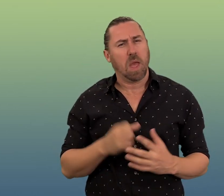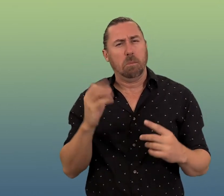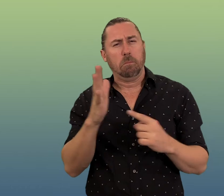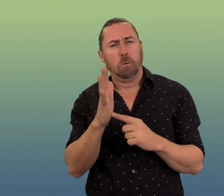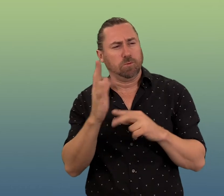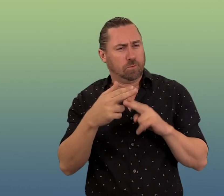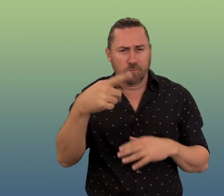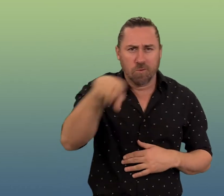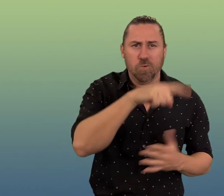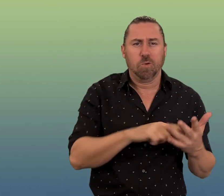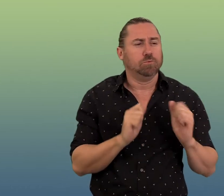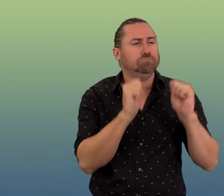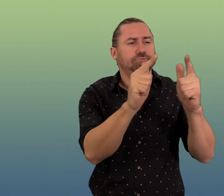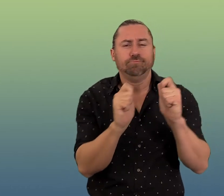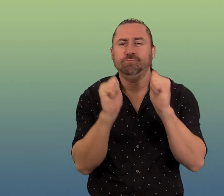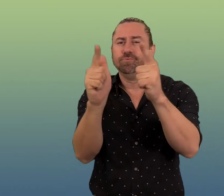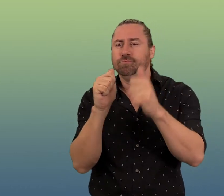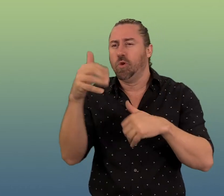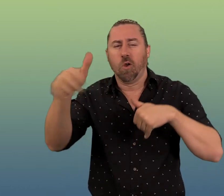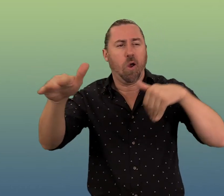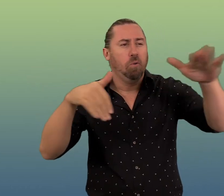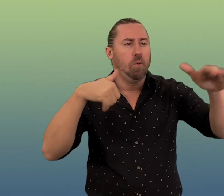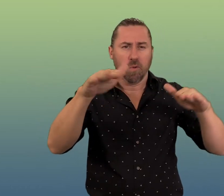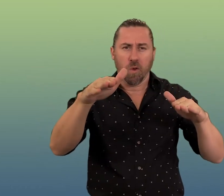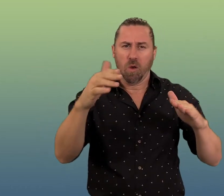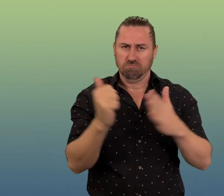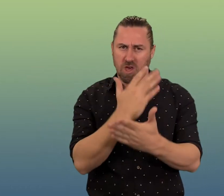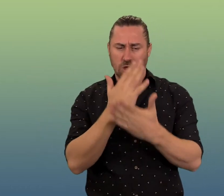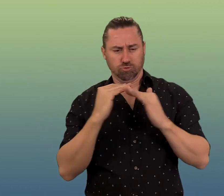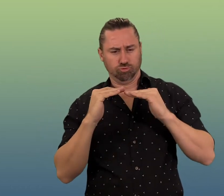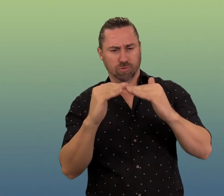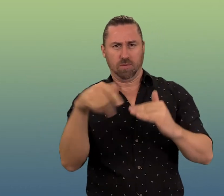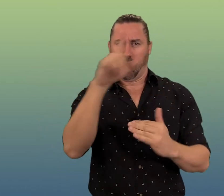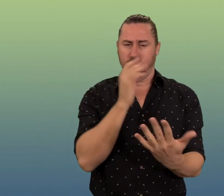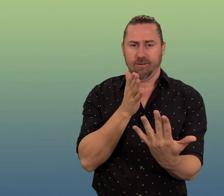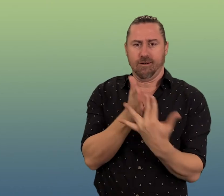Mobility is critical to everyone and accessible and inclusive transport